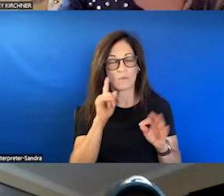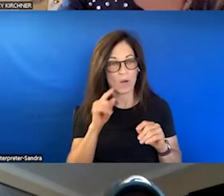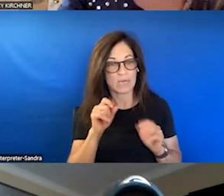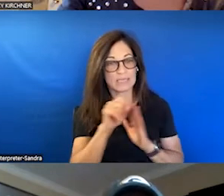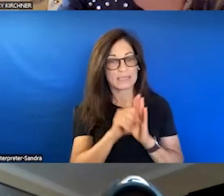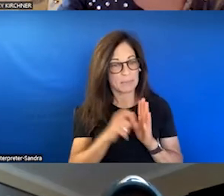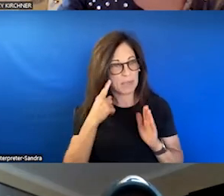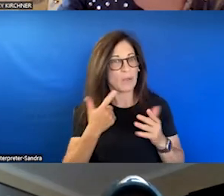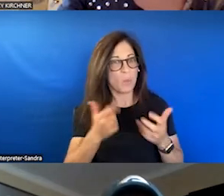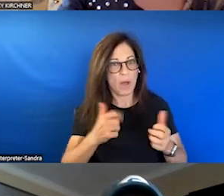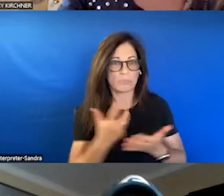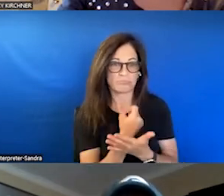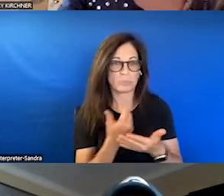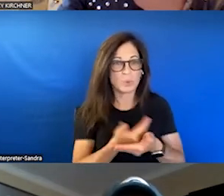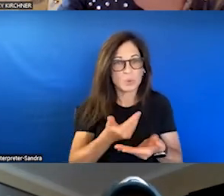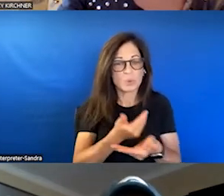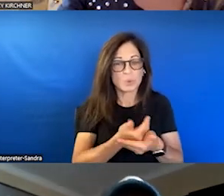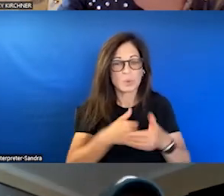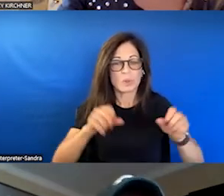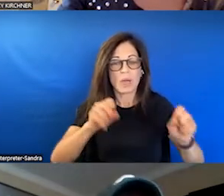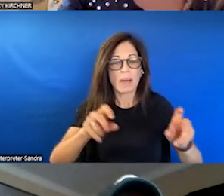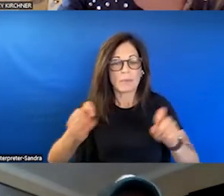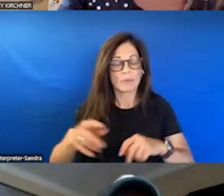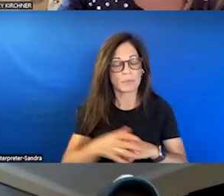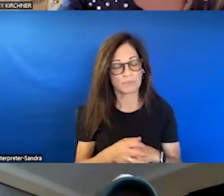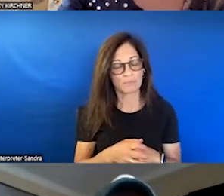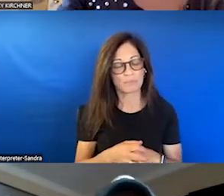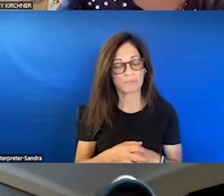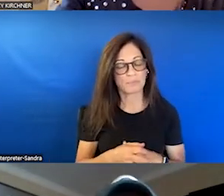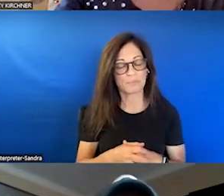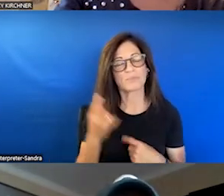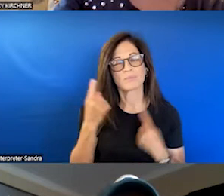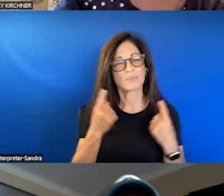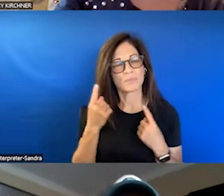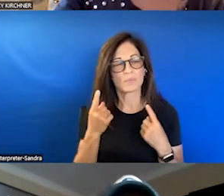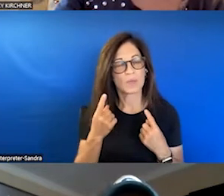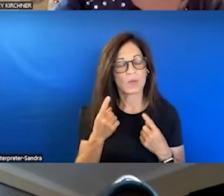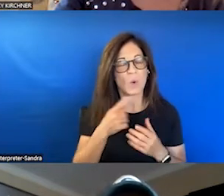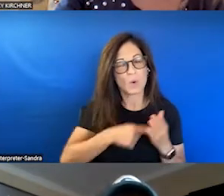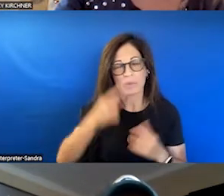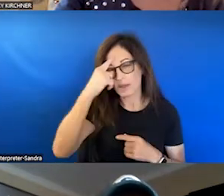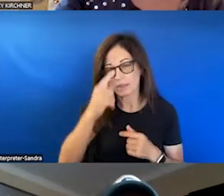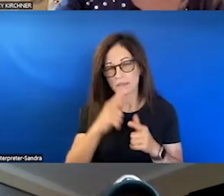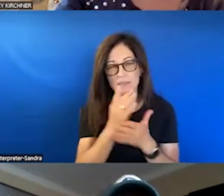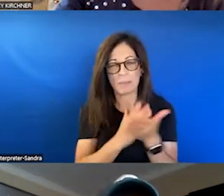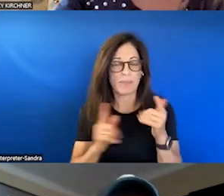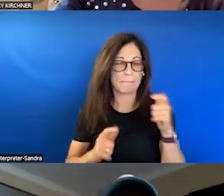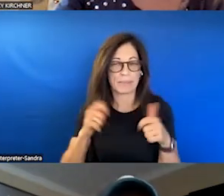LEVERAGE NEW OPPORTUNITIES. I'M CURIOUS WHAT THE CHANGES ARE, AS YOU PERCOLATE TO THE TOP,